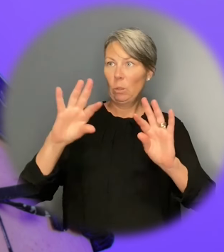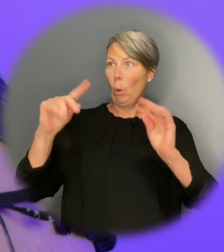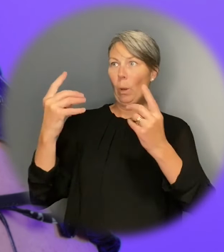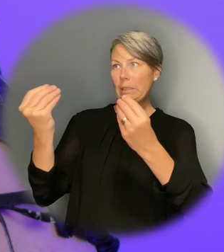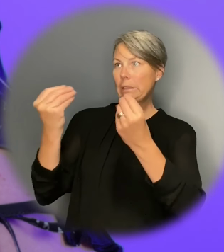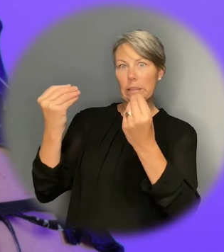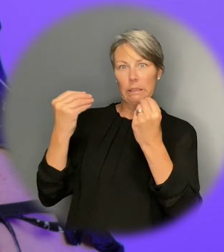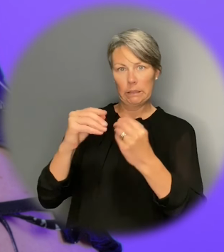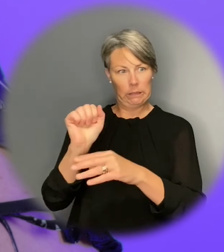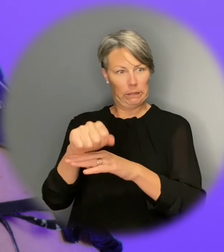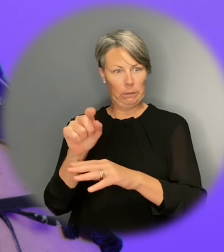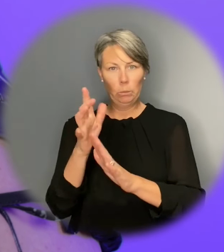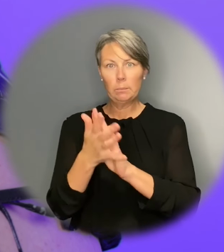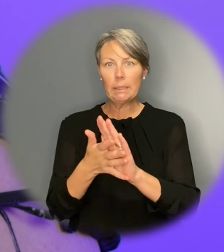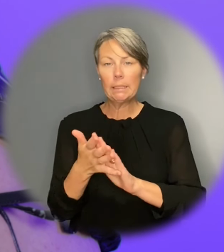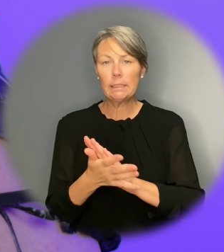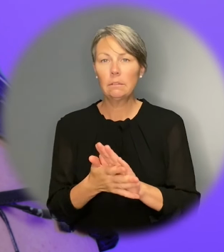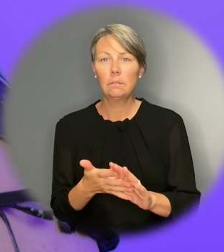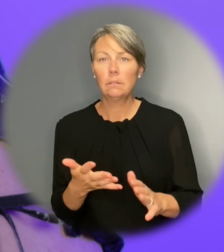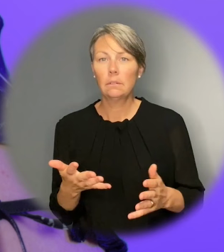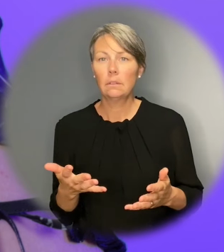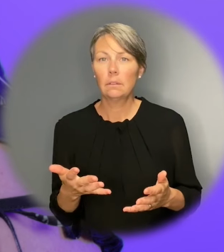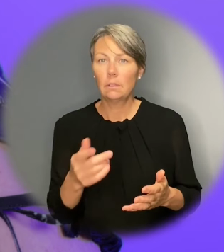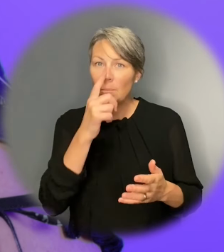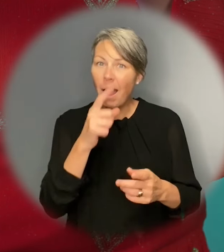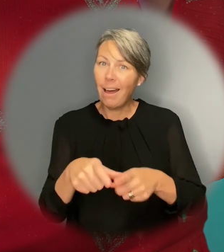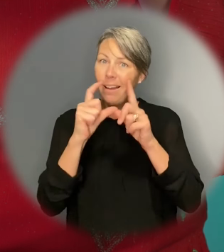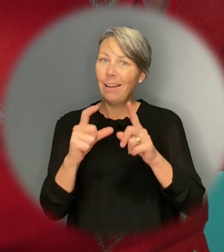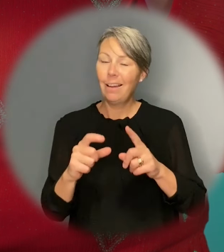consent you know is it can be it can be really hard to navigate. What are the